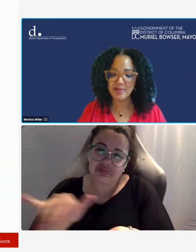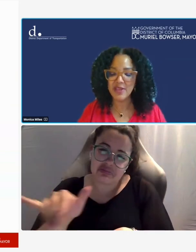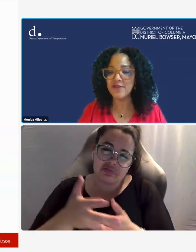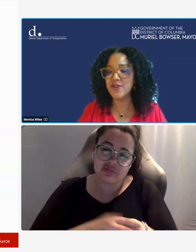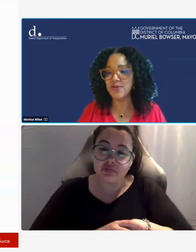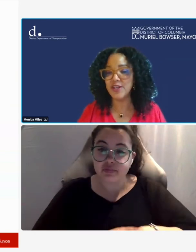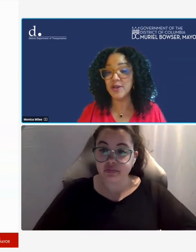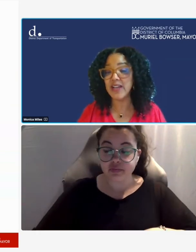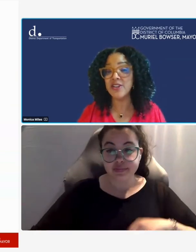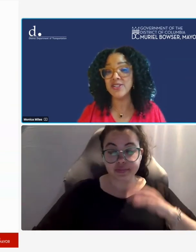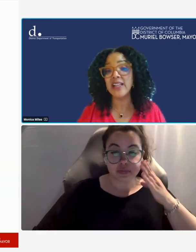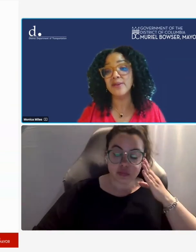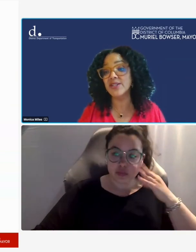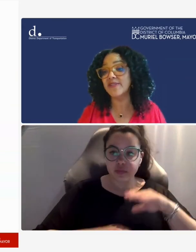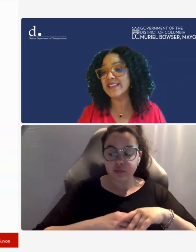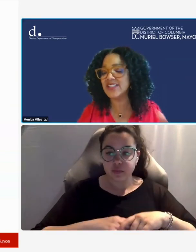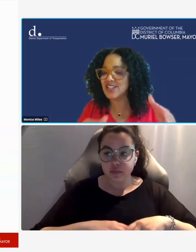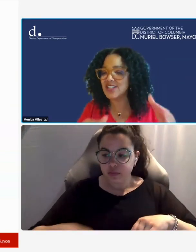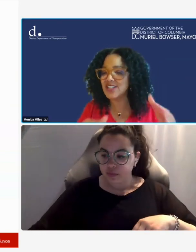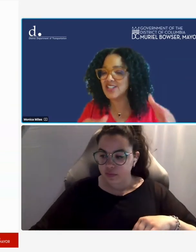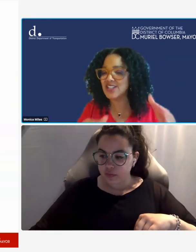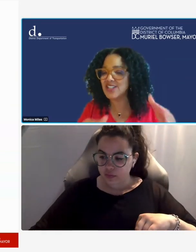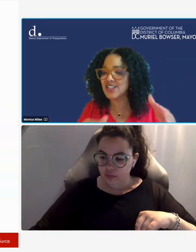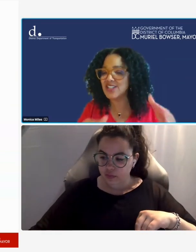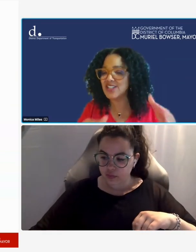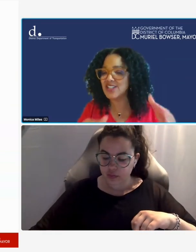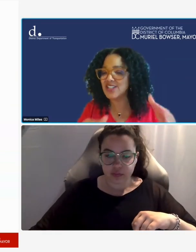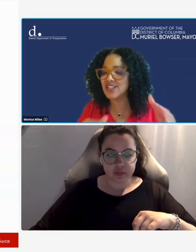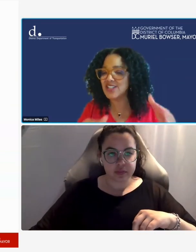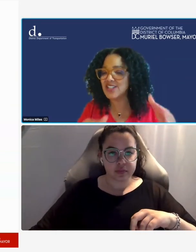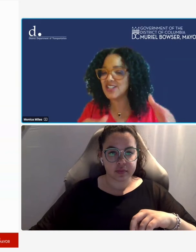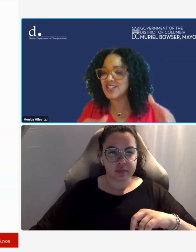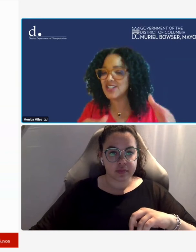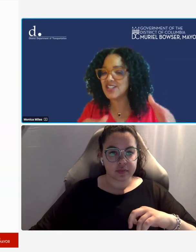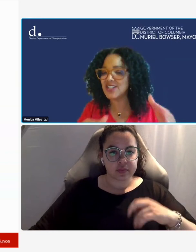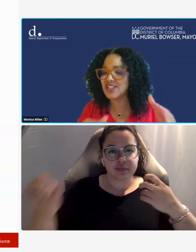if you you know got your salary surveys at such a low you know threshold of revenue okay